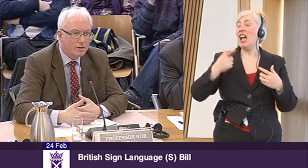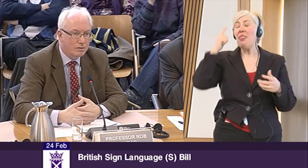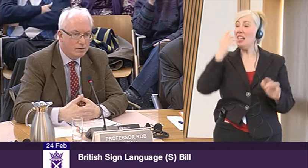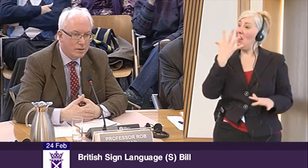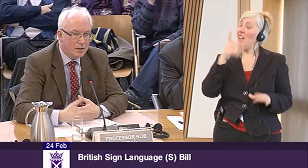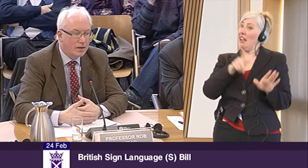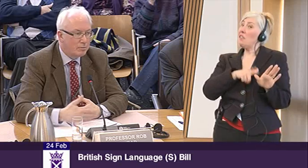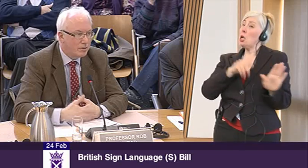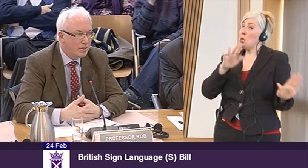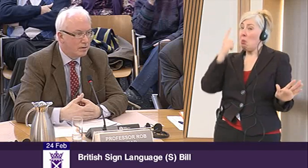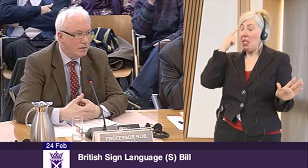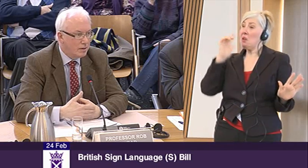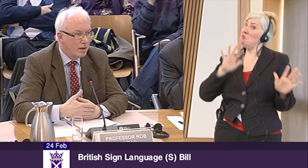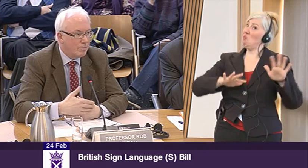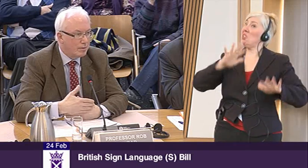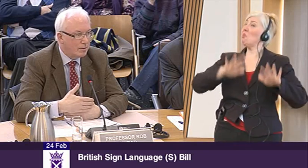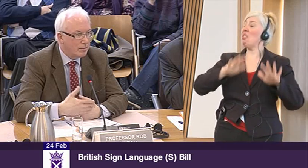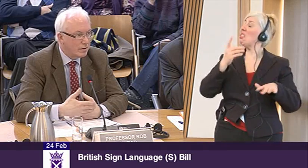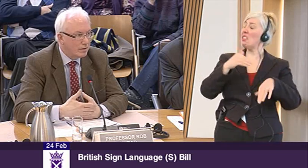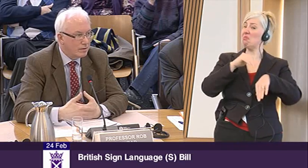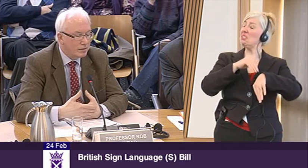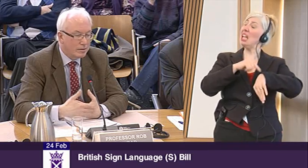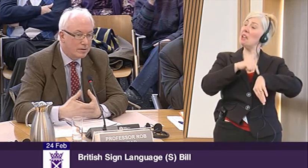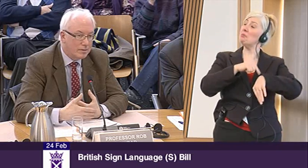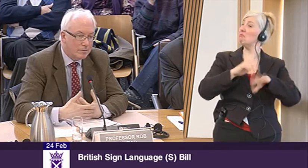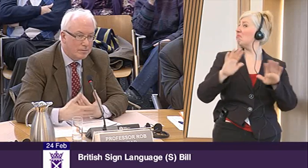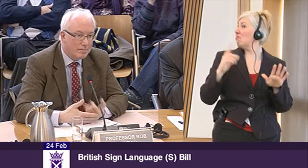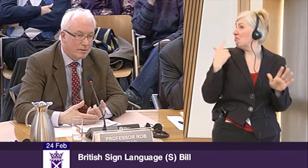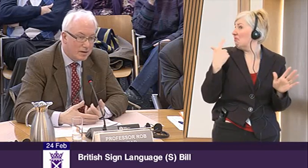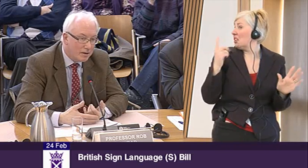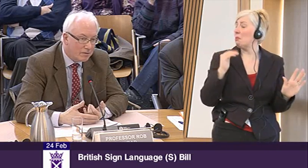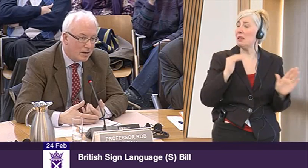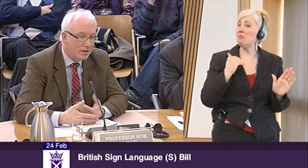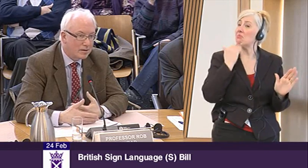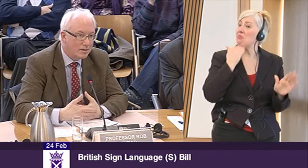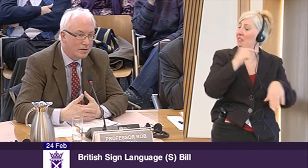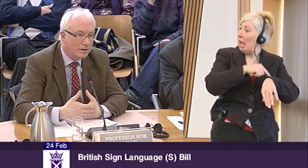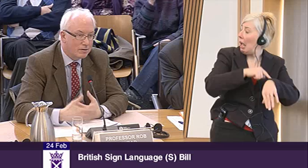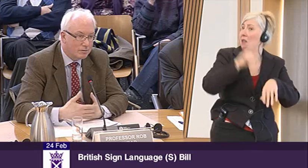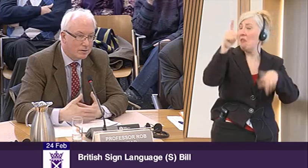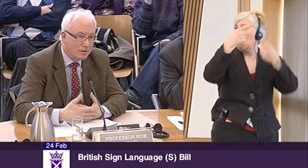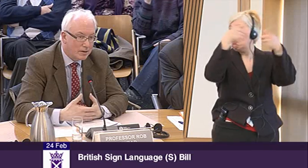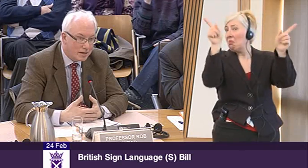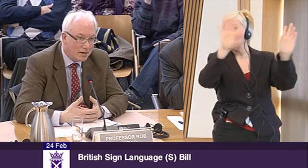is a reasonable period. It gives bodies sufficient time to put their plans into effect and to